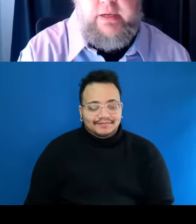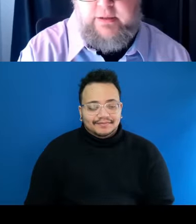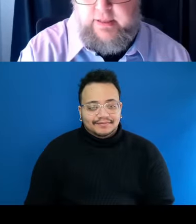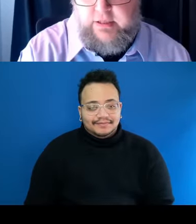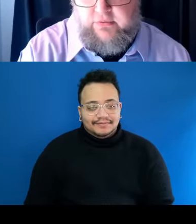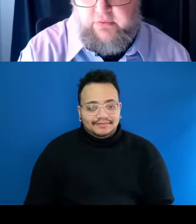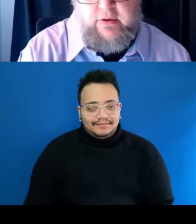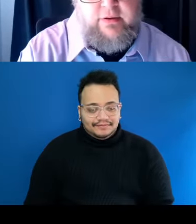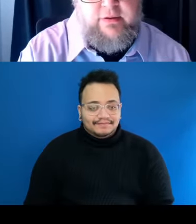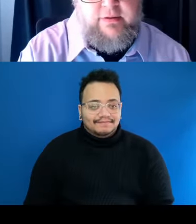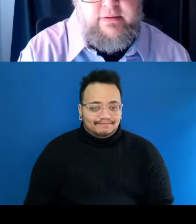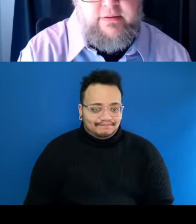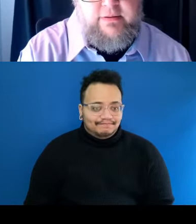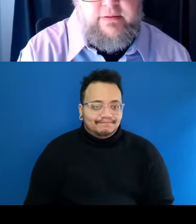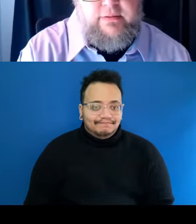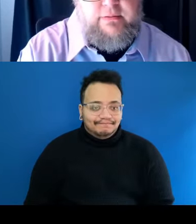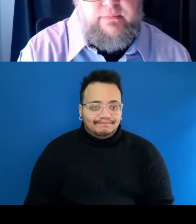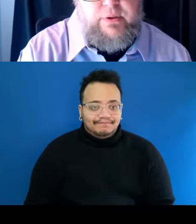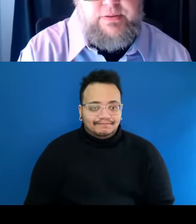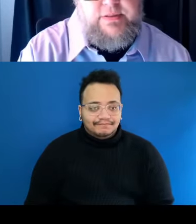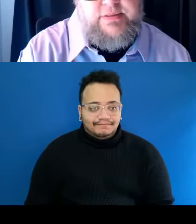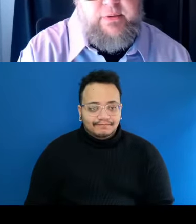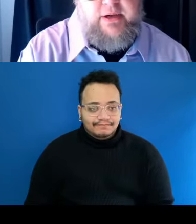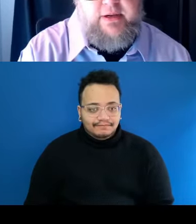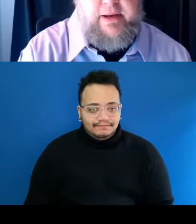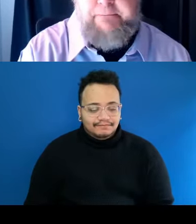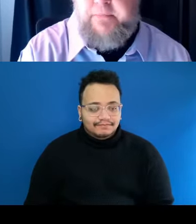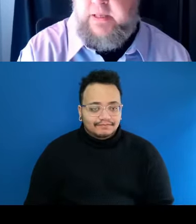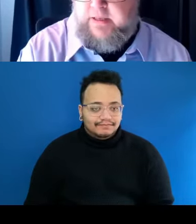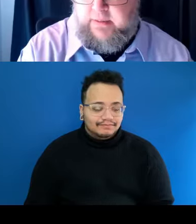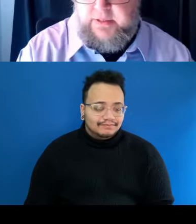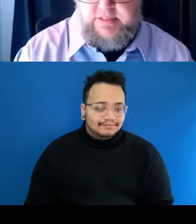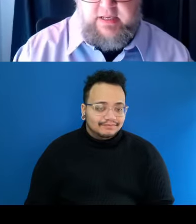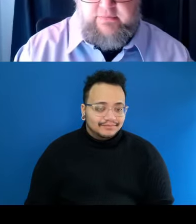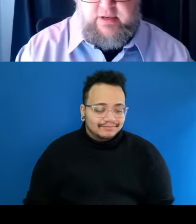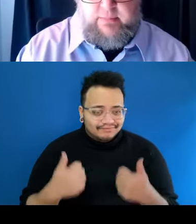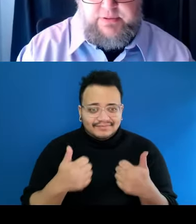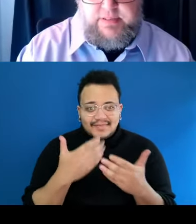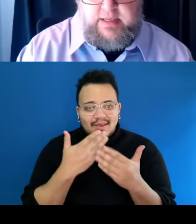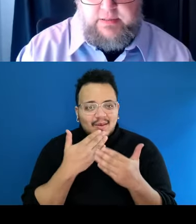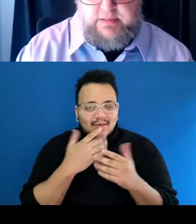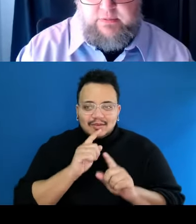Great, thank you for participating. And I'm just gonna give it a couple seconds,